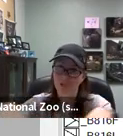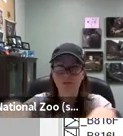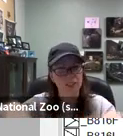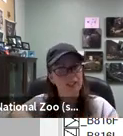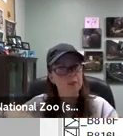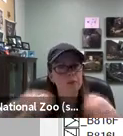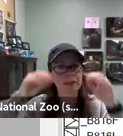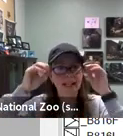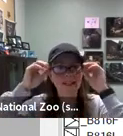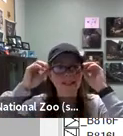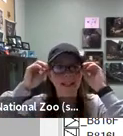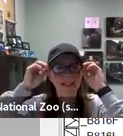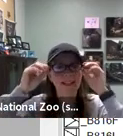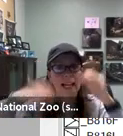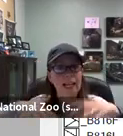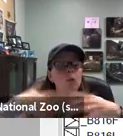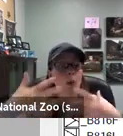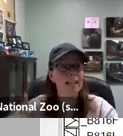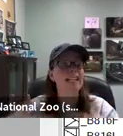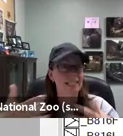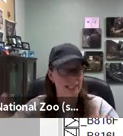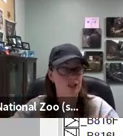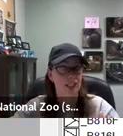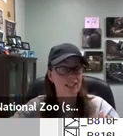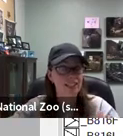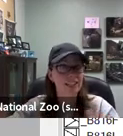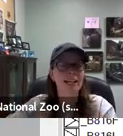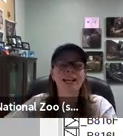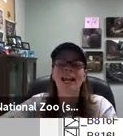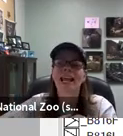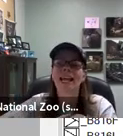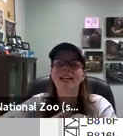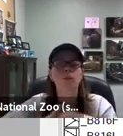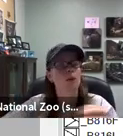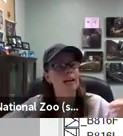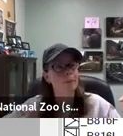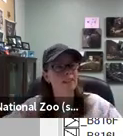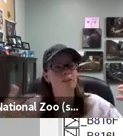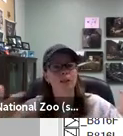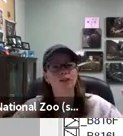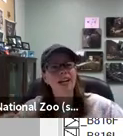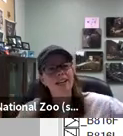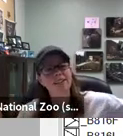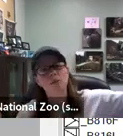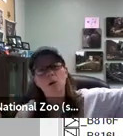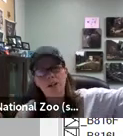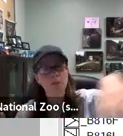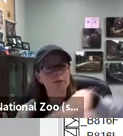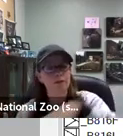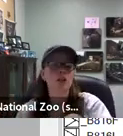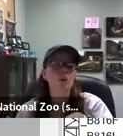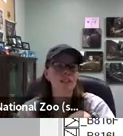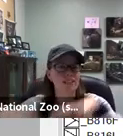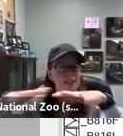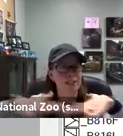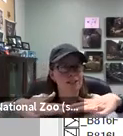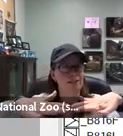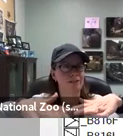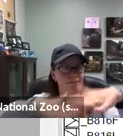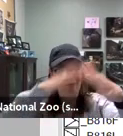you fill it up with plants that like wet conditions, and what happens is when it rains the